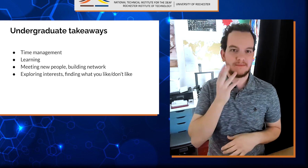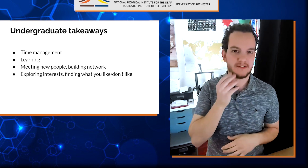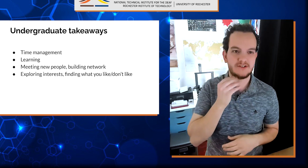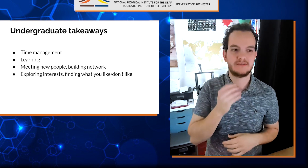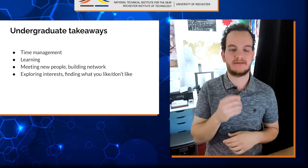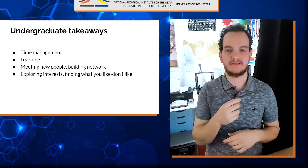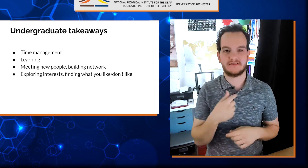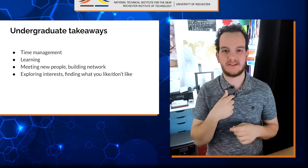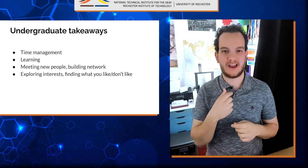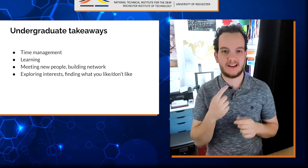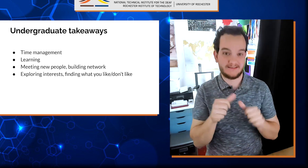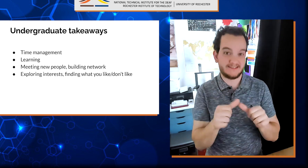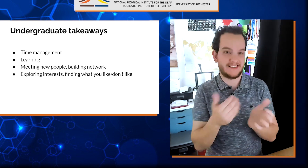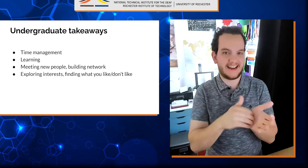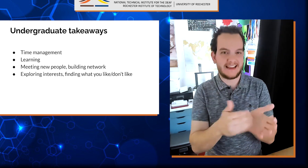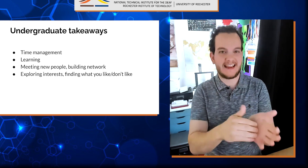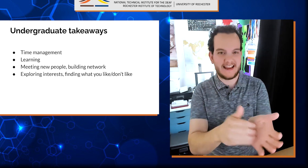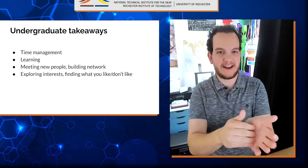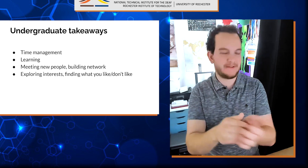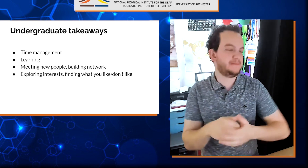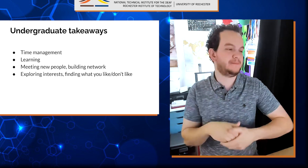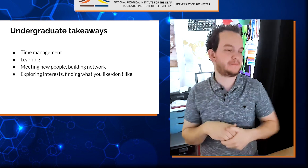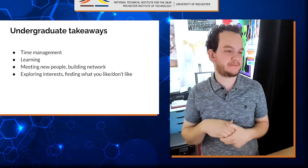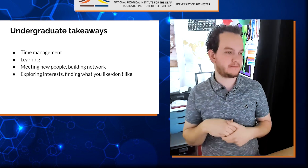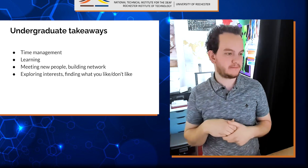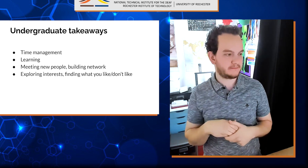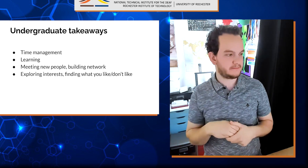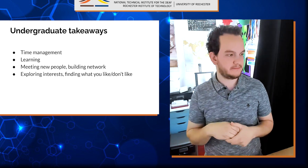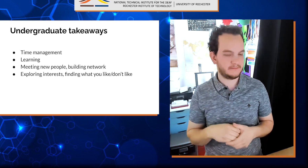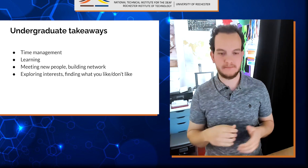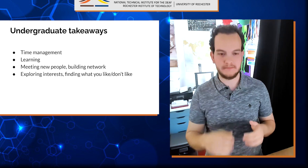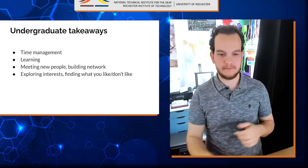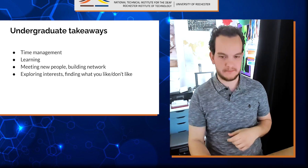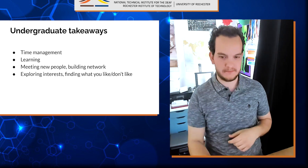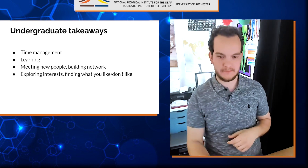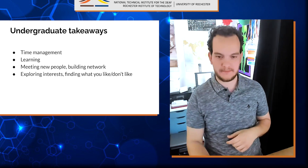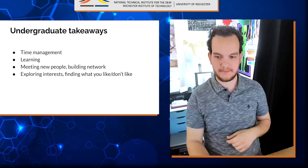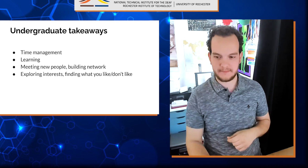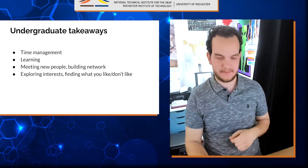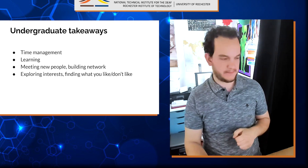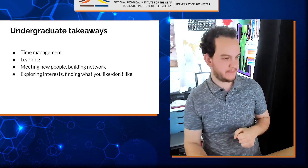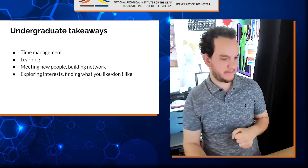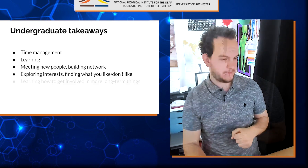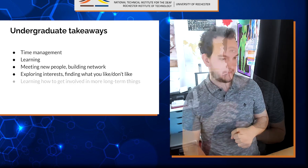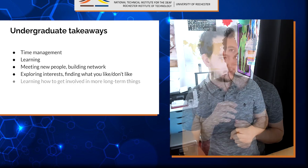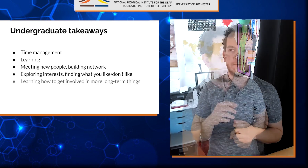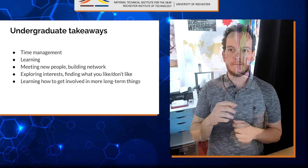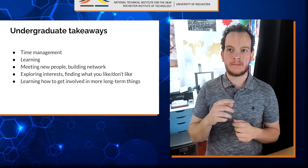in collaborating on future research. So that was a really neat experience for me that I enjoyed very much.